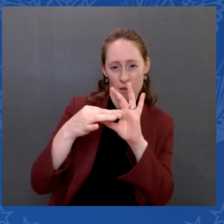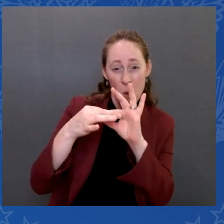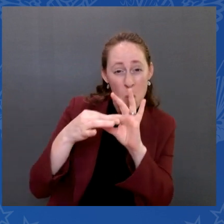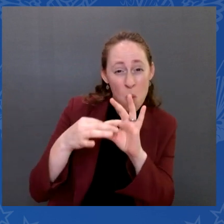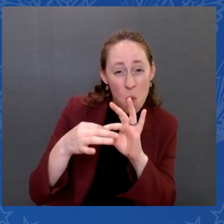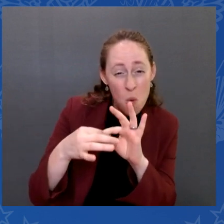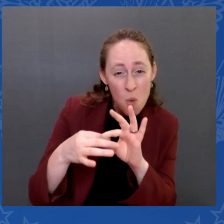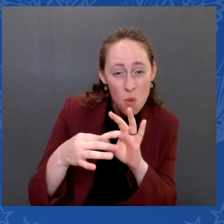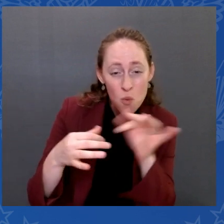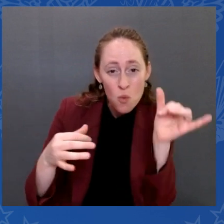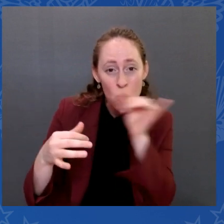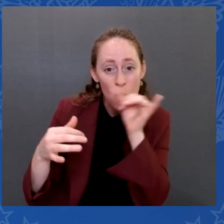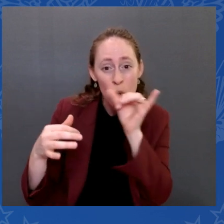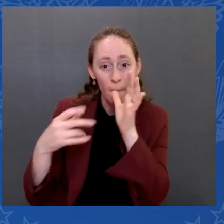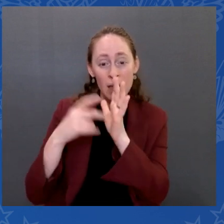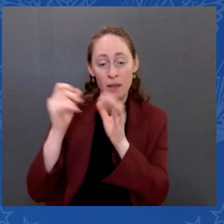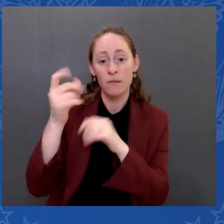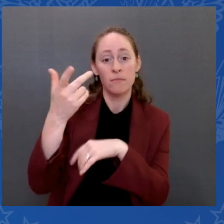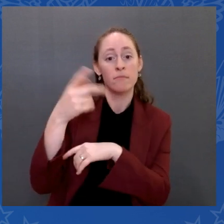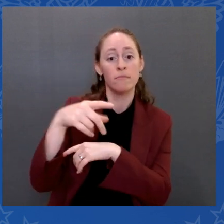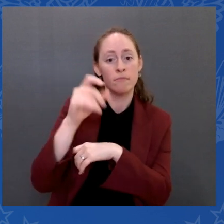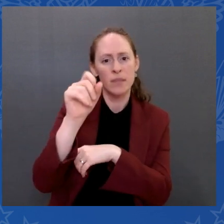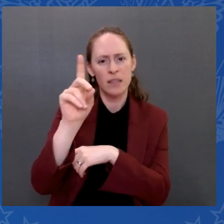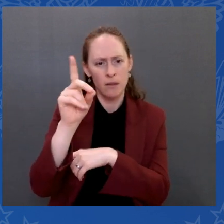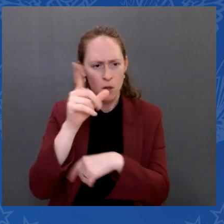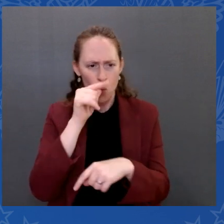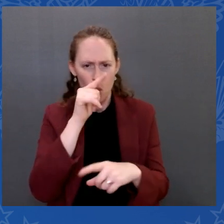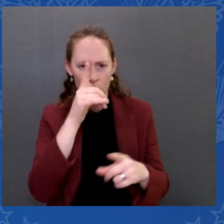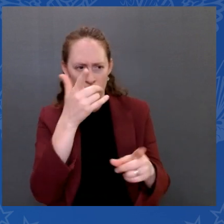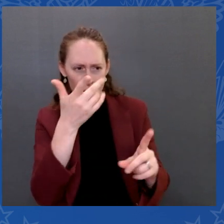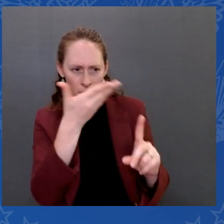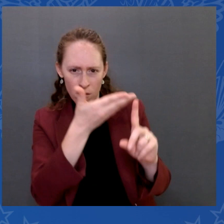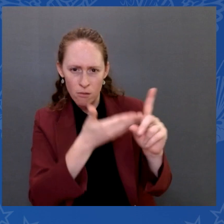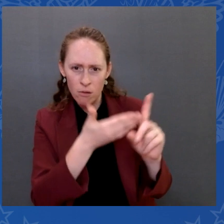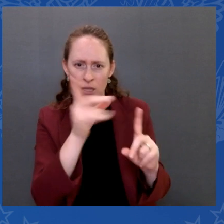I'll just give you one example: You know, patients suffering from Parkinson's